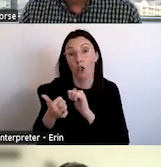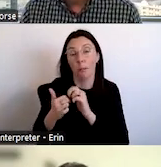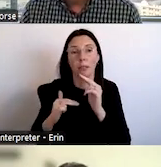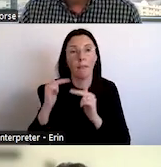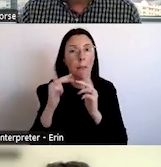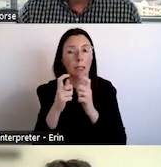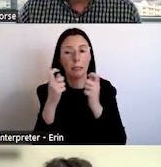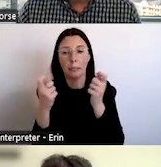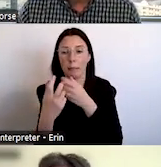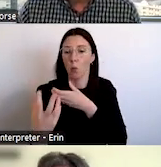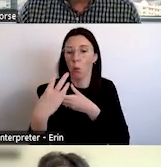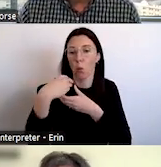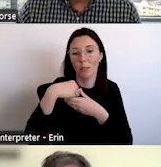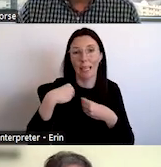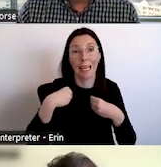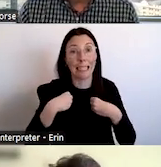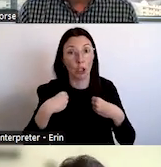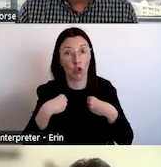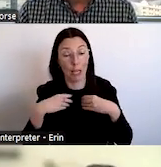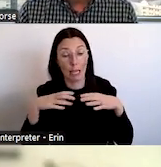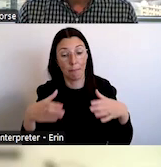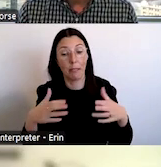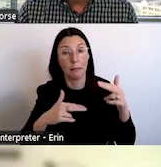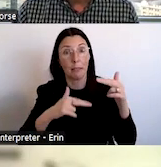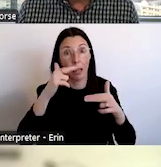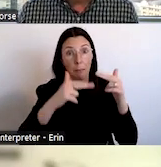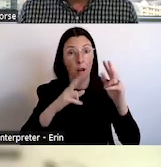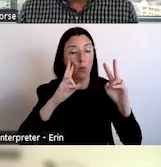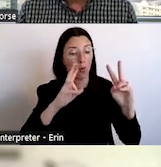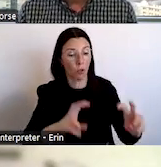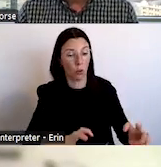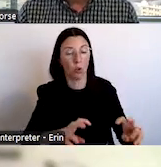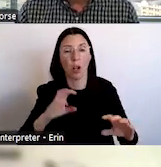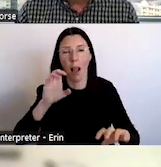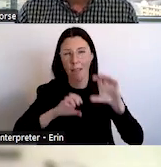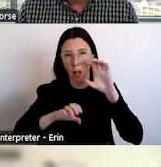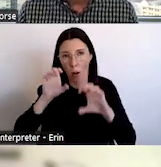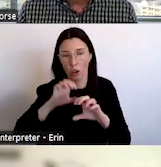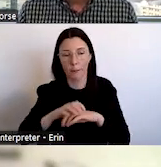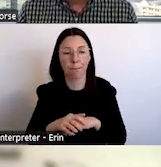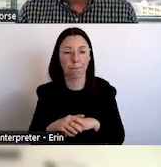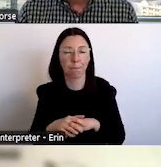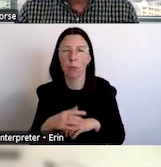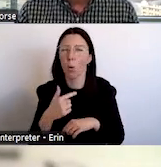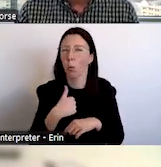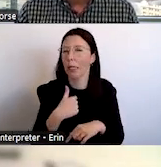development, research and evaluation. We are kind of like the skills development and